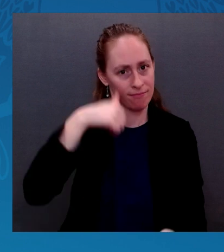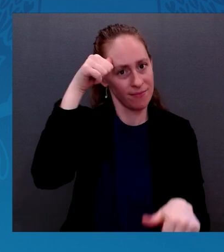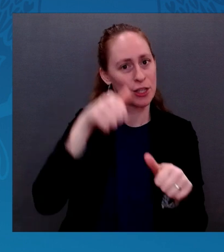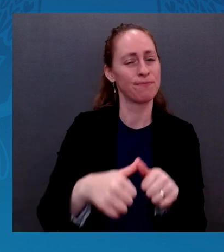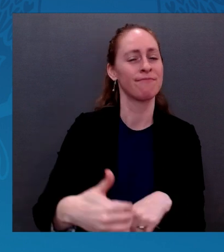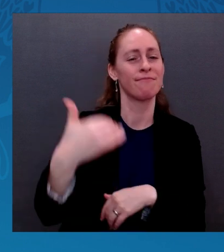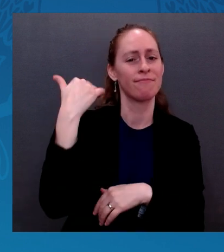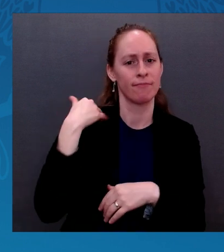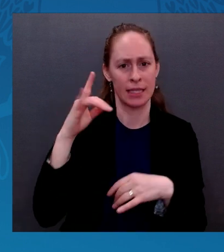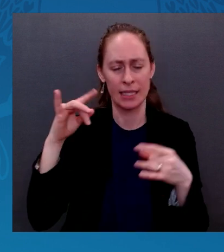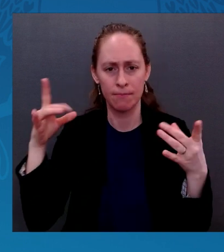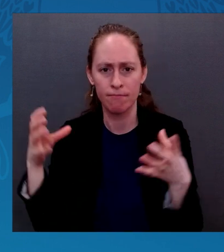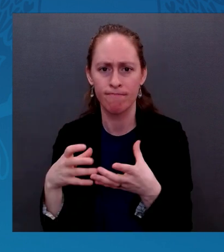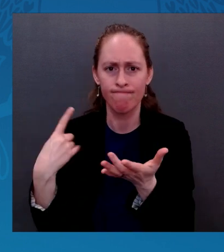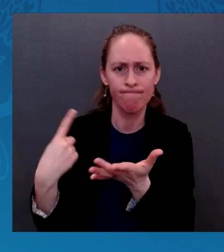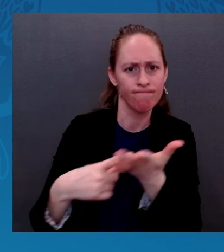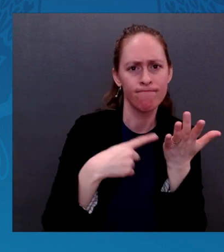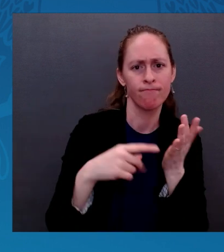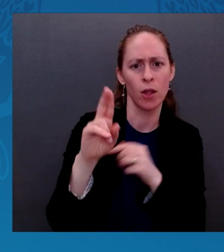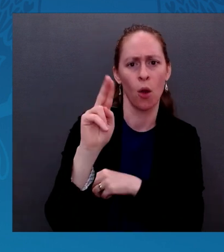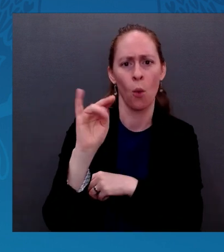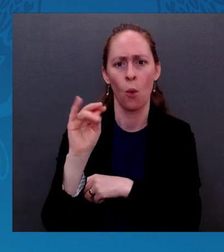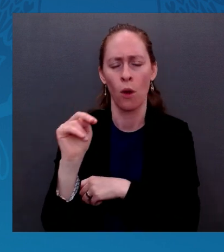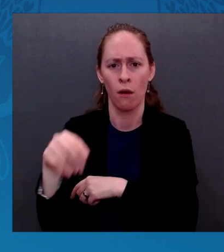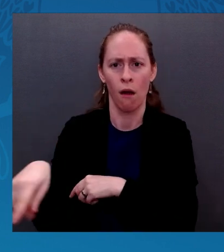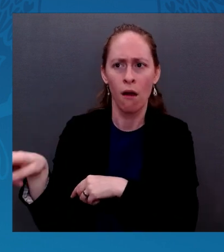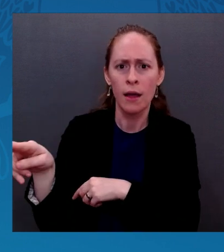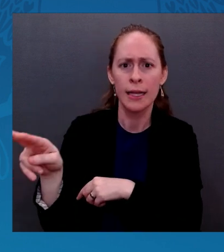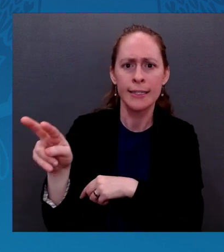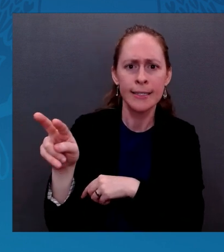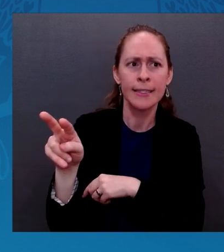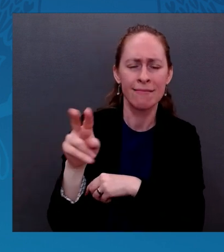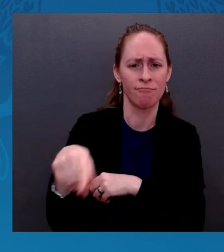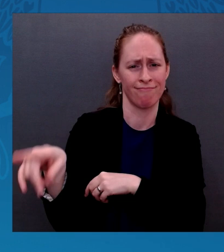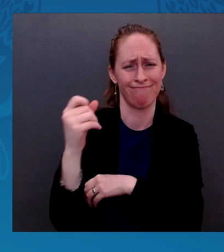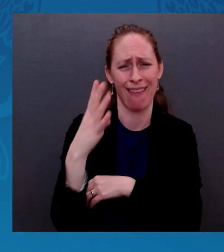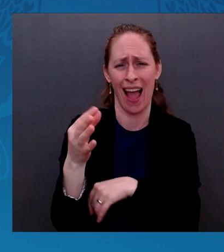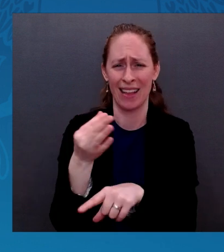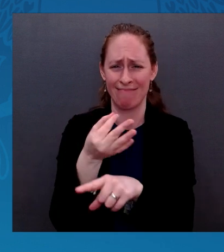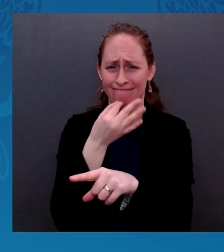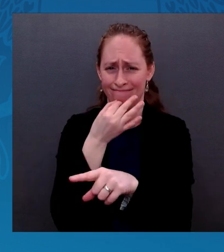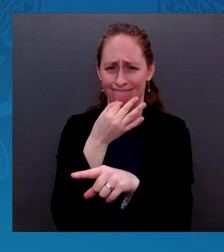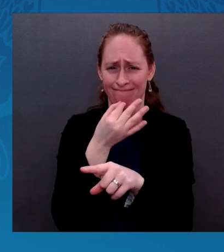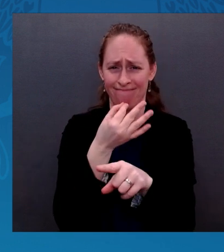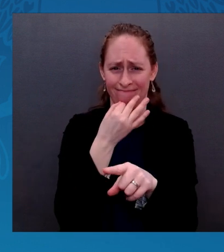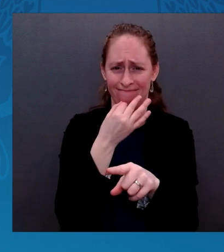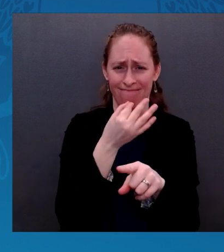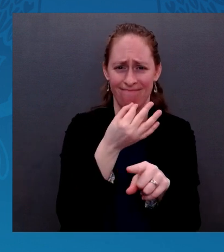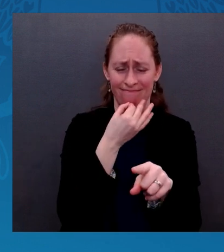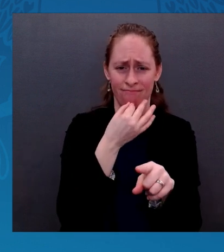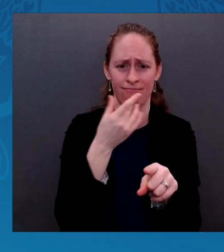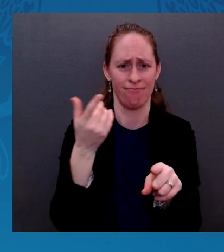And how with the with the federal investment in a commitment to getting rid of this issue over a short period of time.